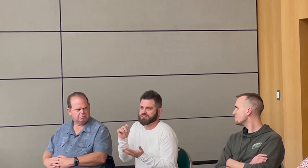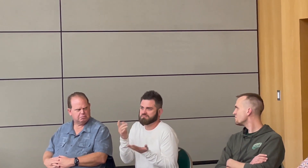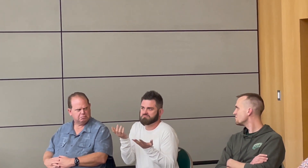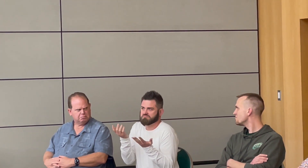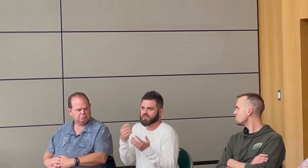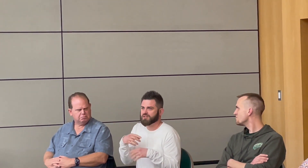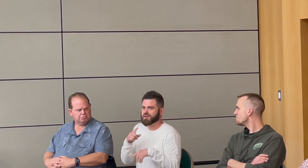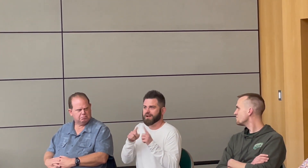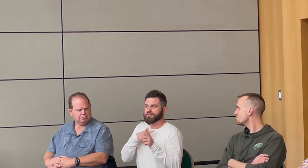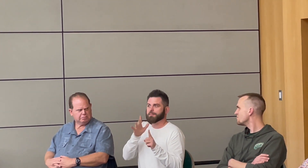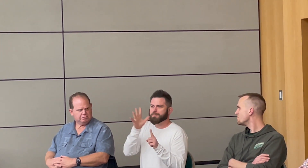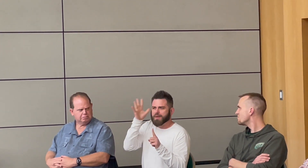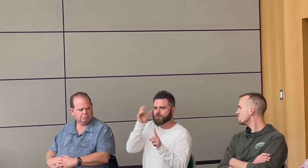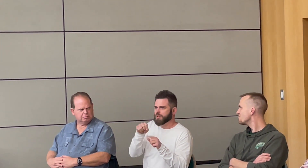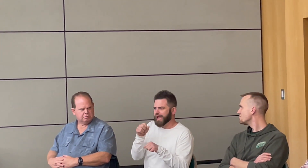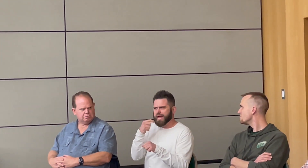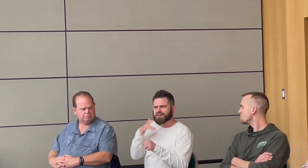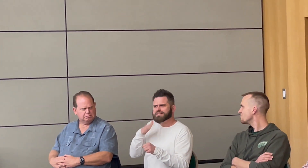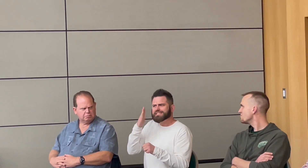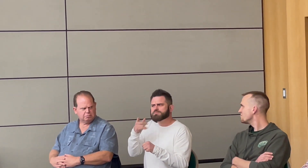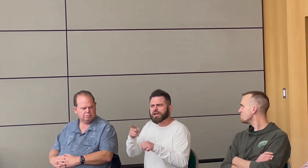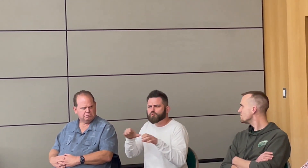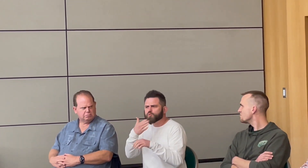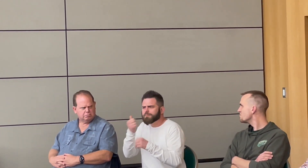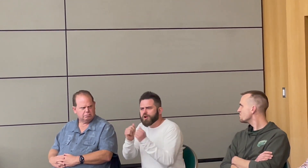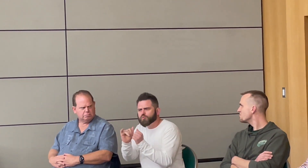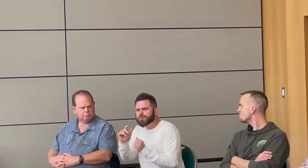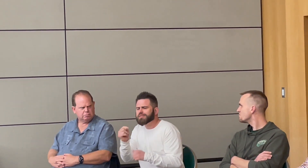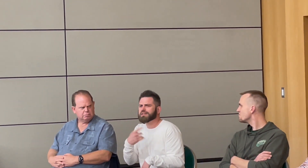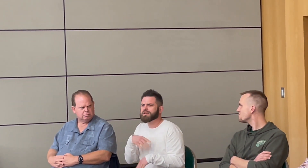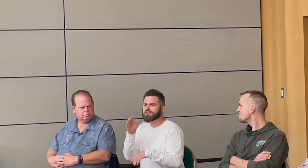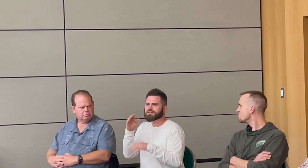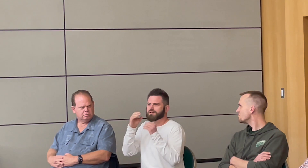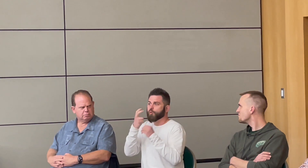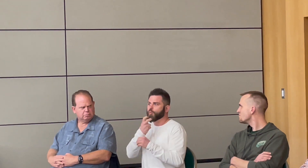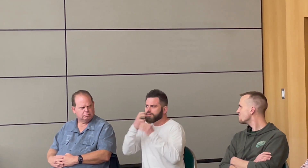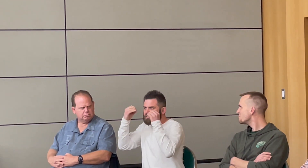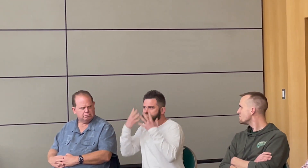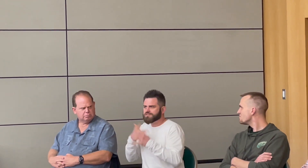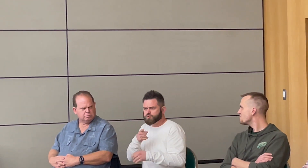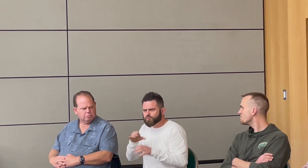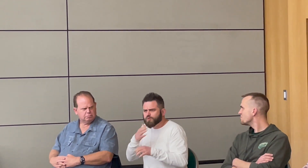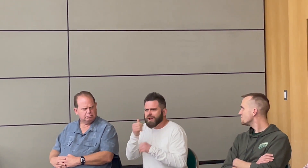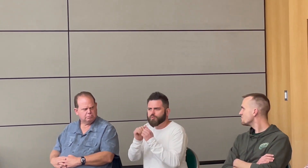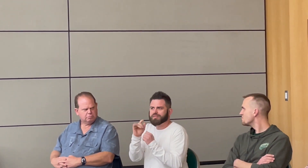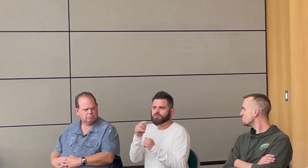I heard static and I my parents would say oh it seems like you're been doing better your speech